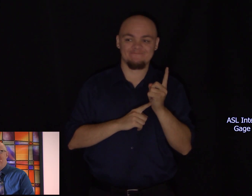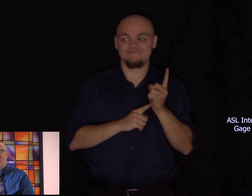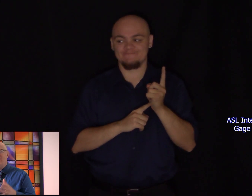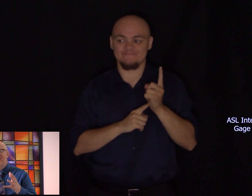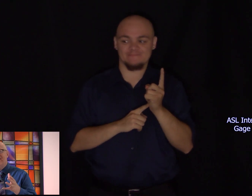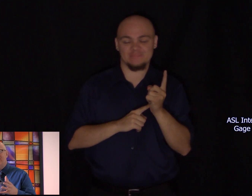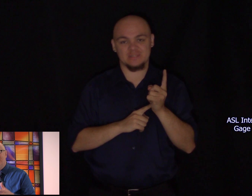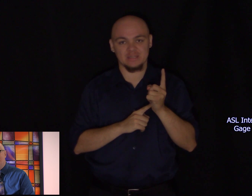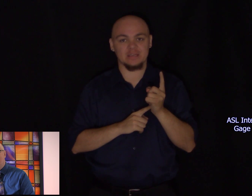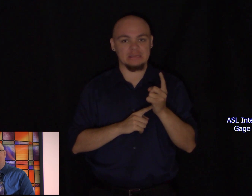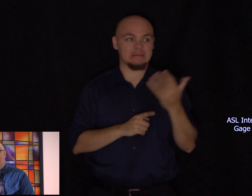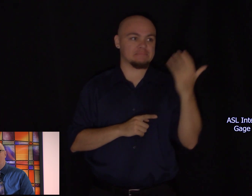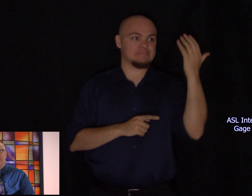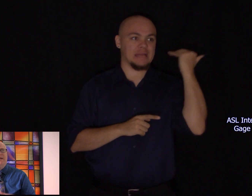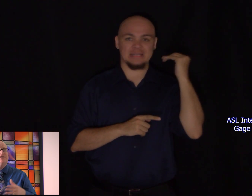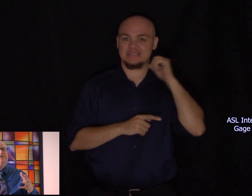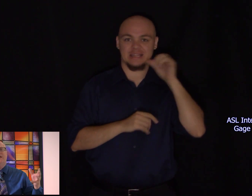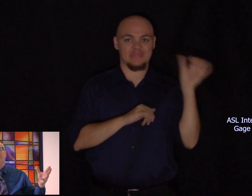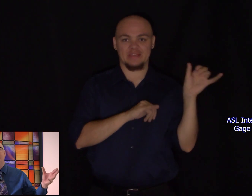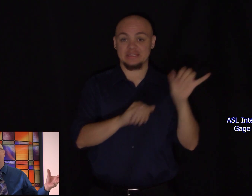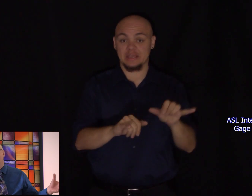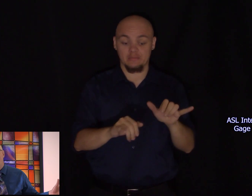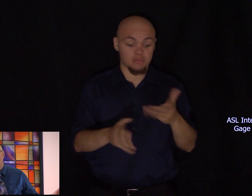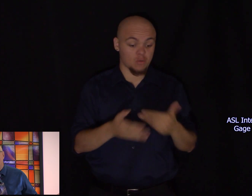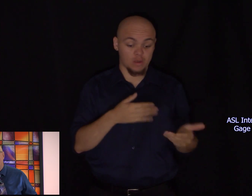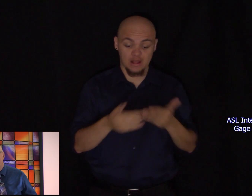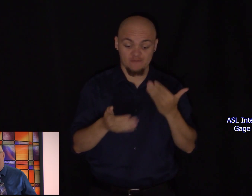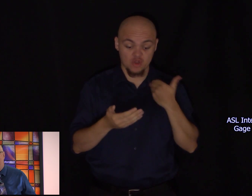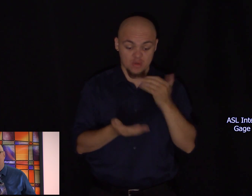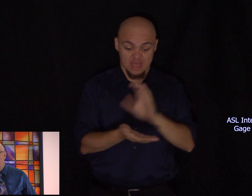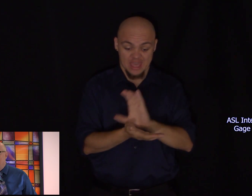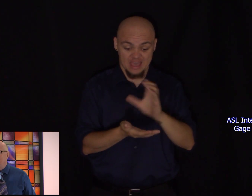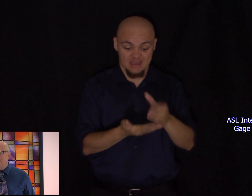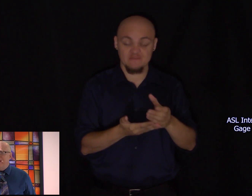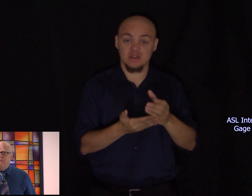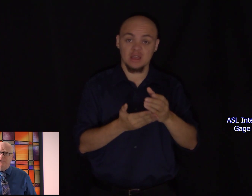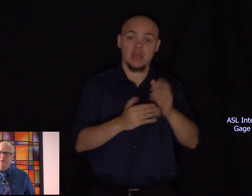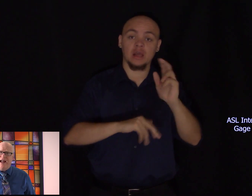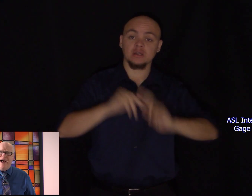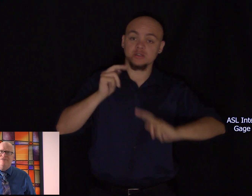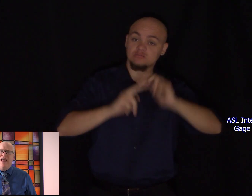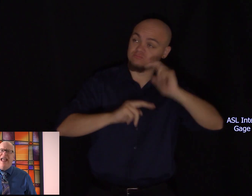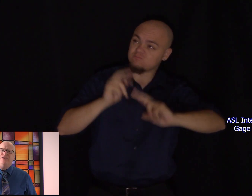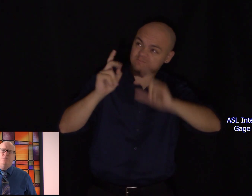in this present moment isn't as good as what was in the past but you take what you have and you